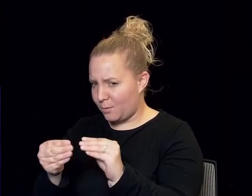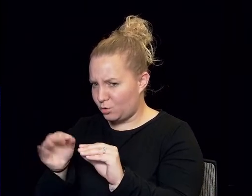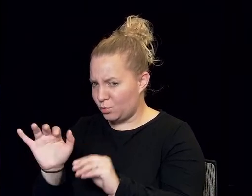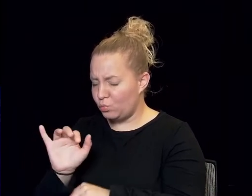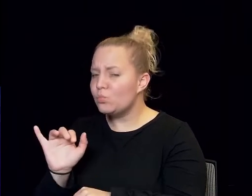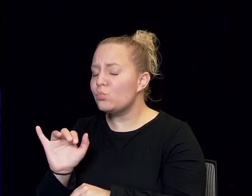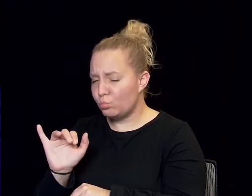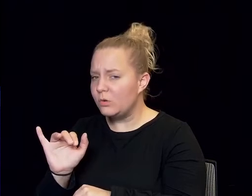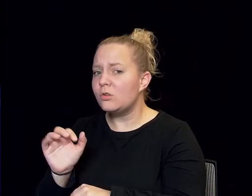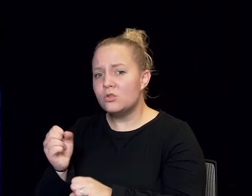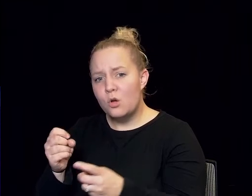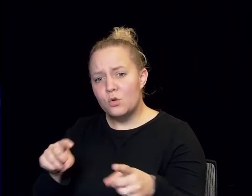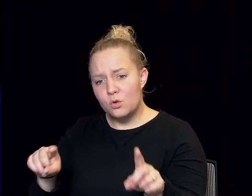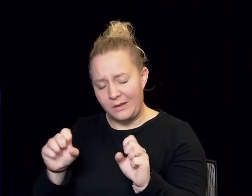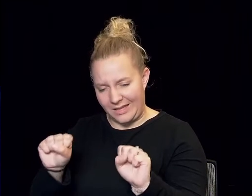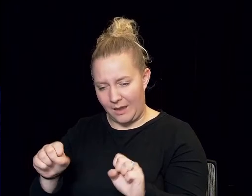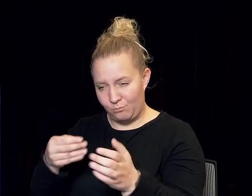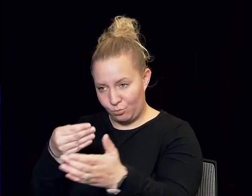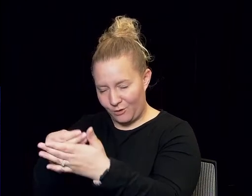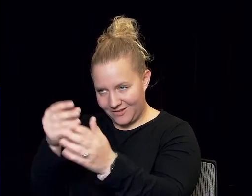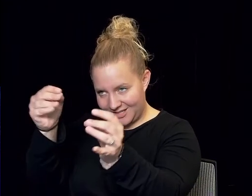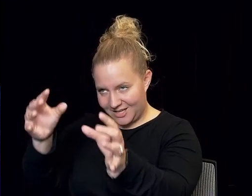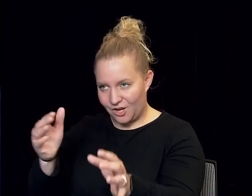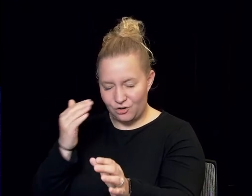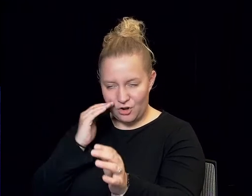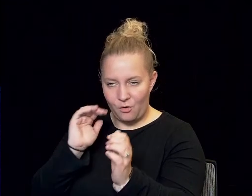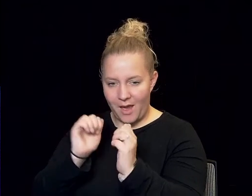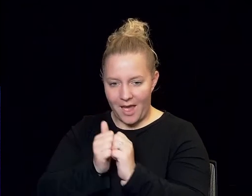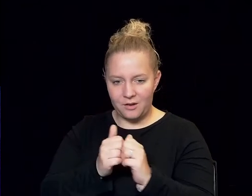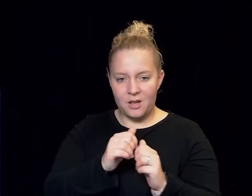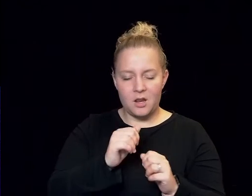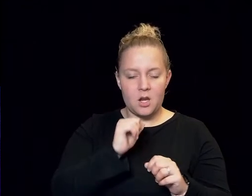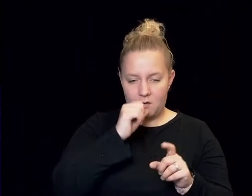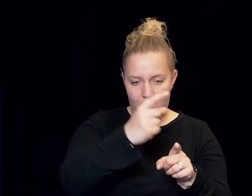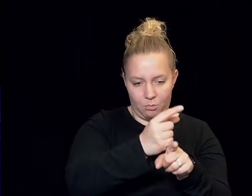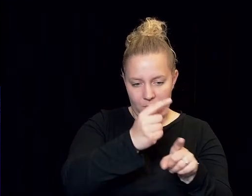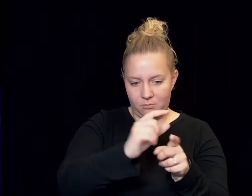just so that you can prove to your teacher that you know how to convert from improper to next.